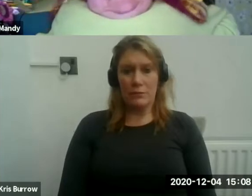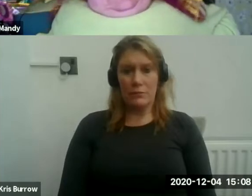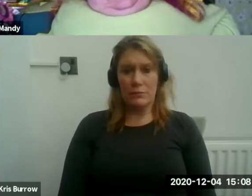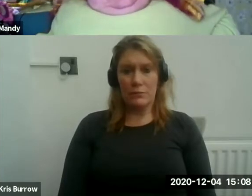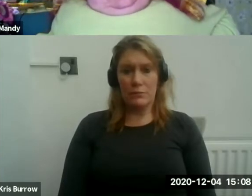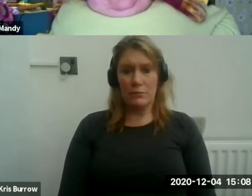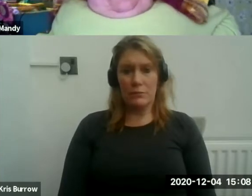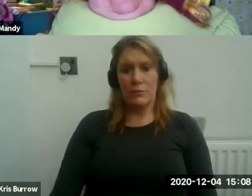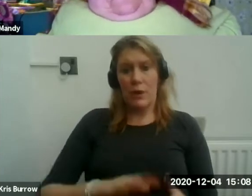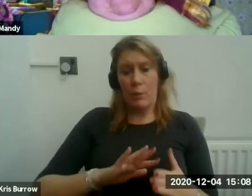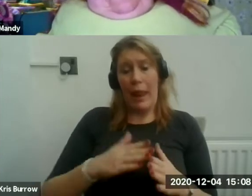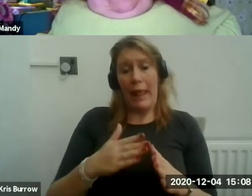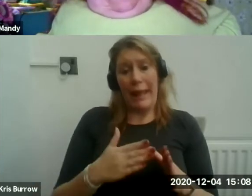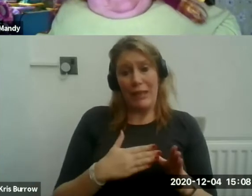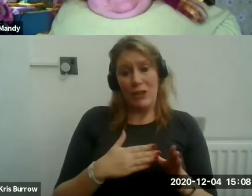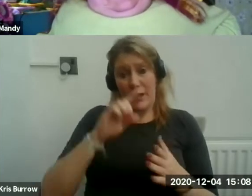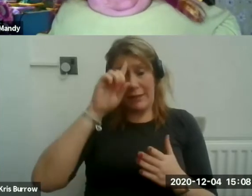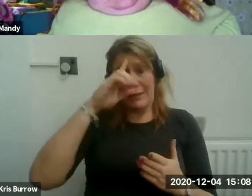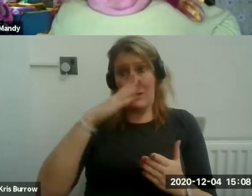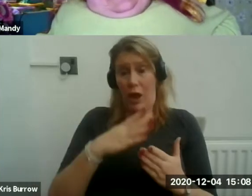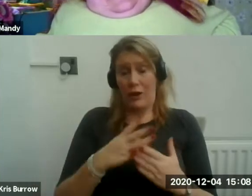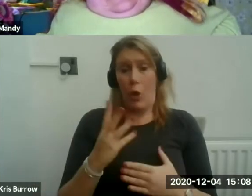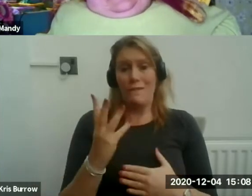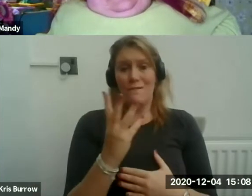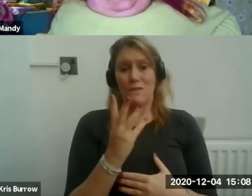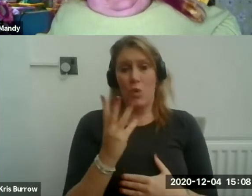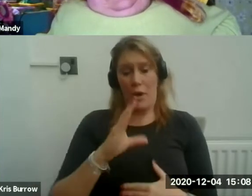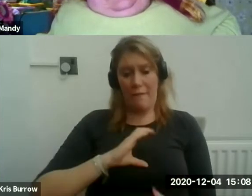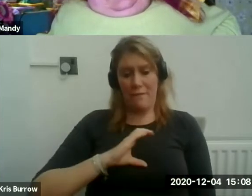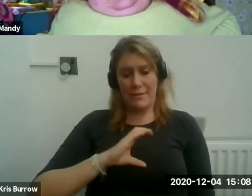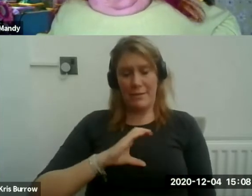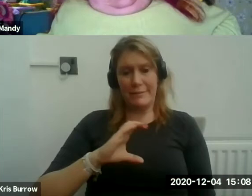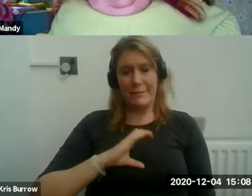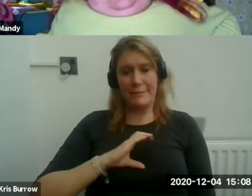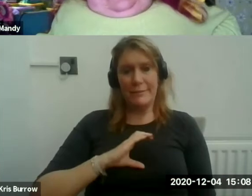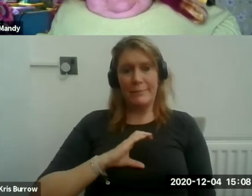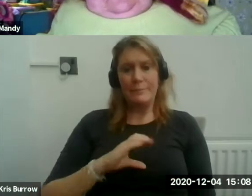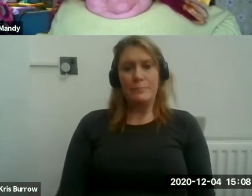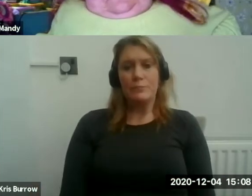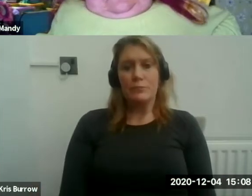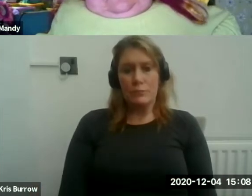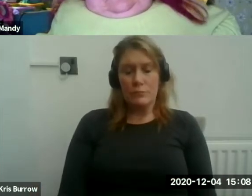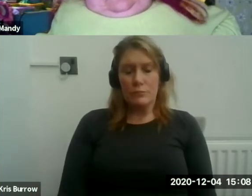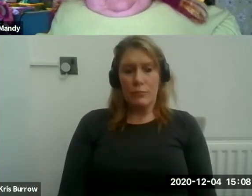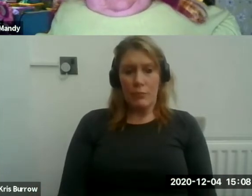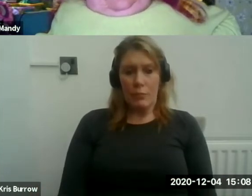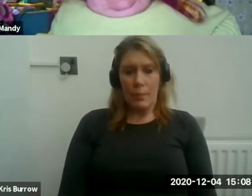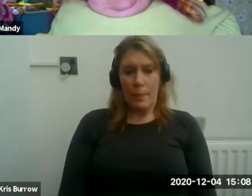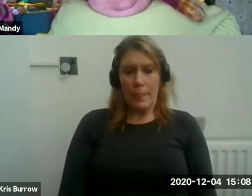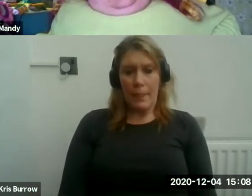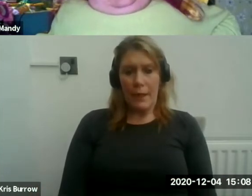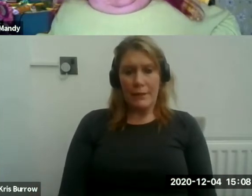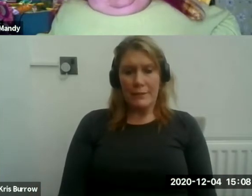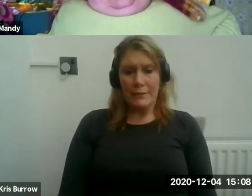four characters and I had ideas of what